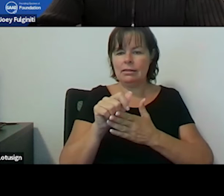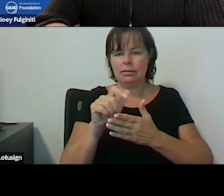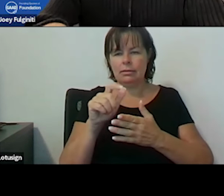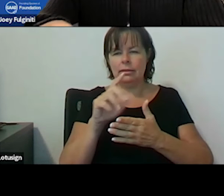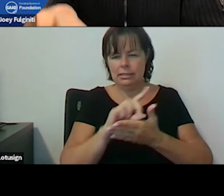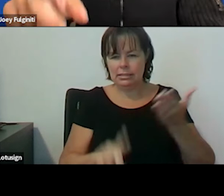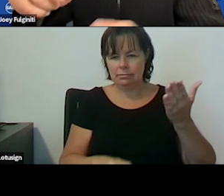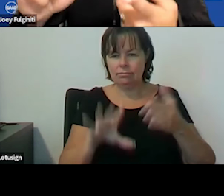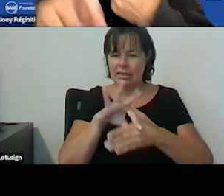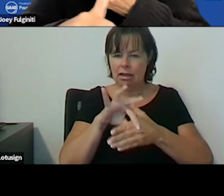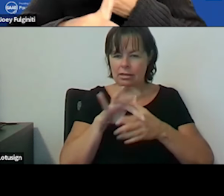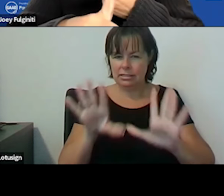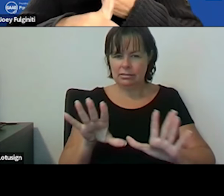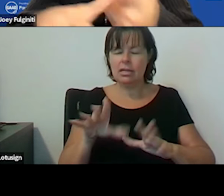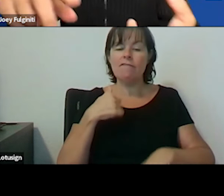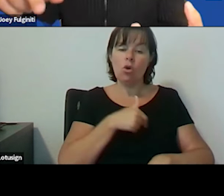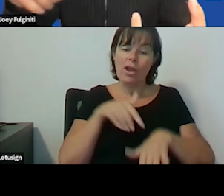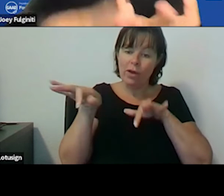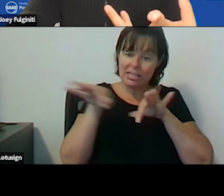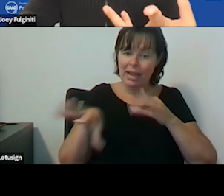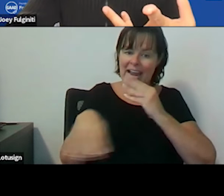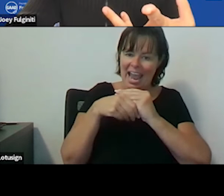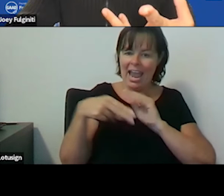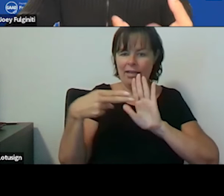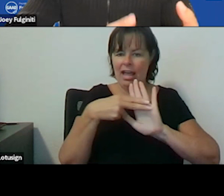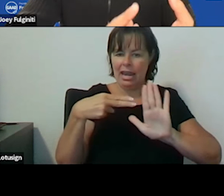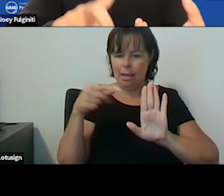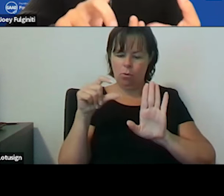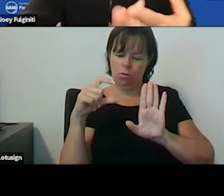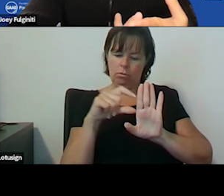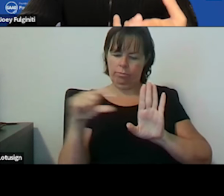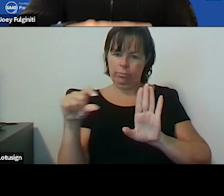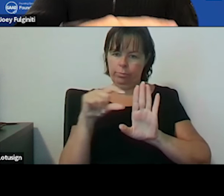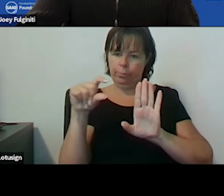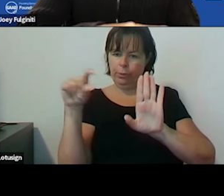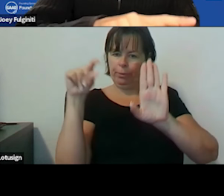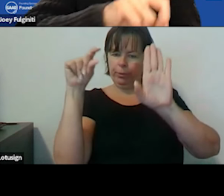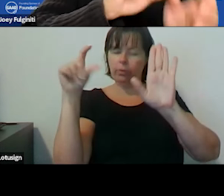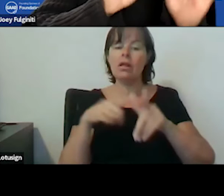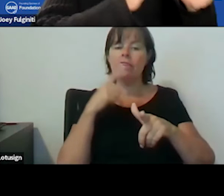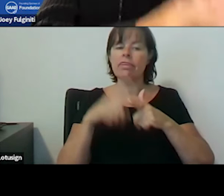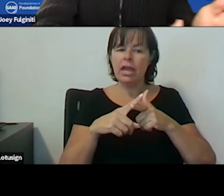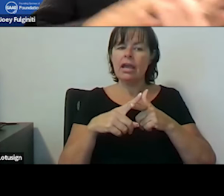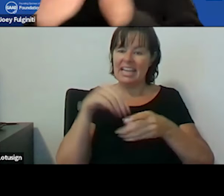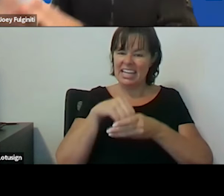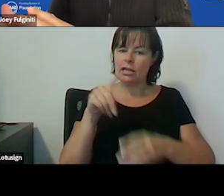the context in our annotations in our toolkits we speed up the the flow from design to dev